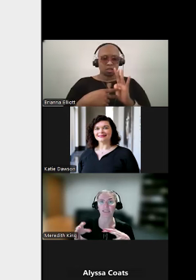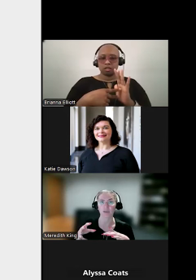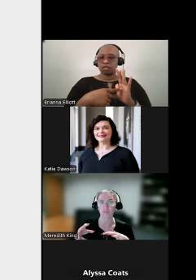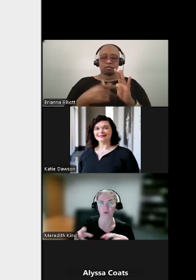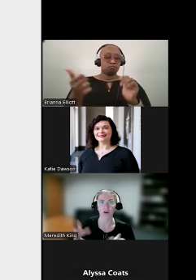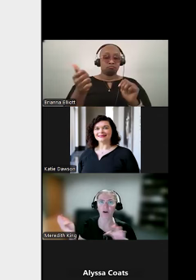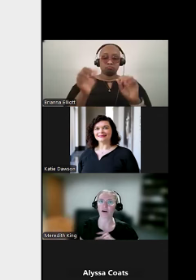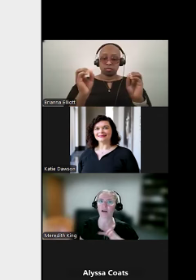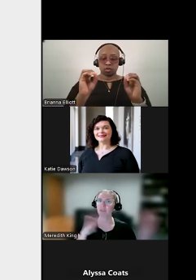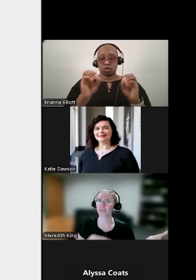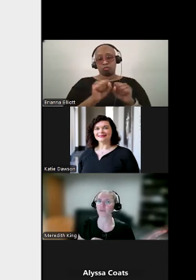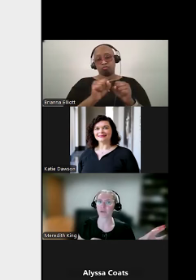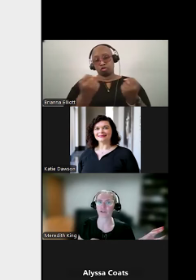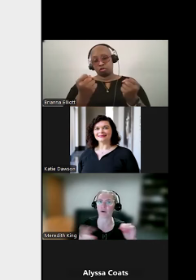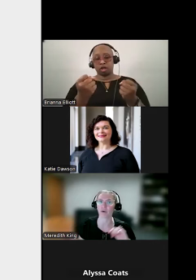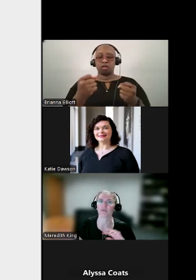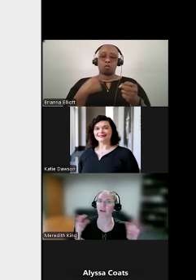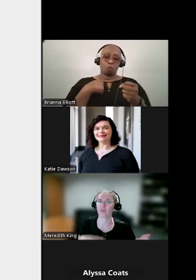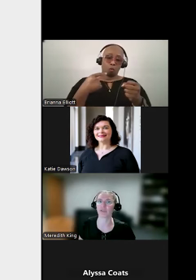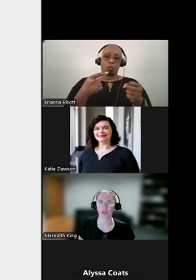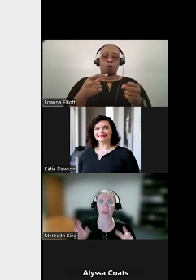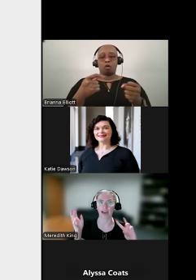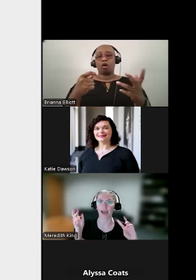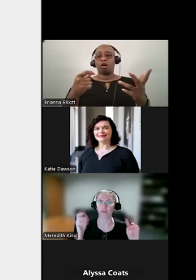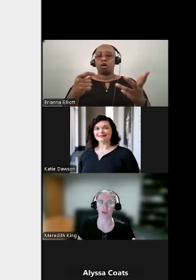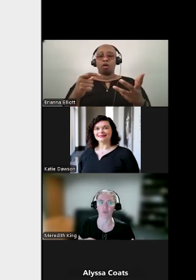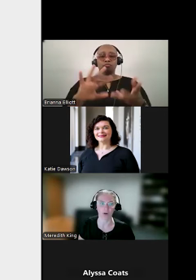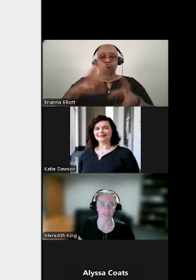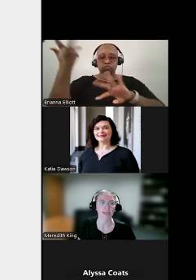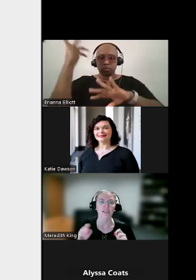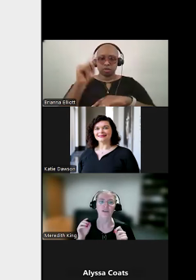the computer all of this information about when the file was created and how the file works. So,